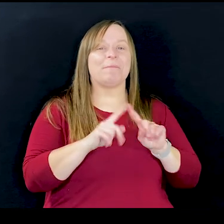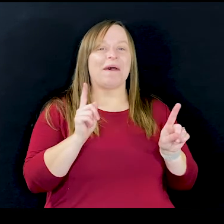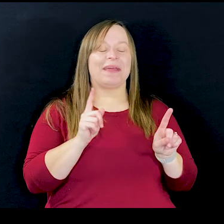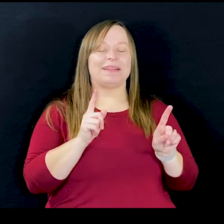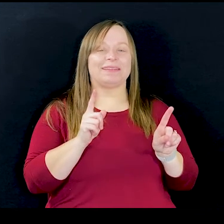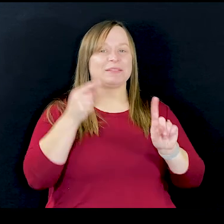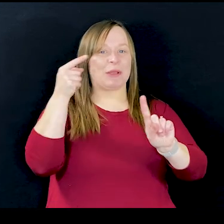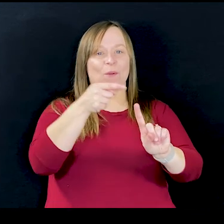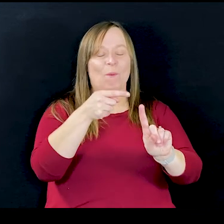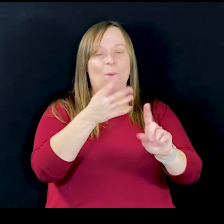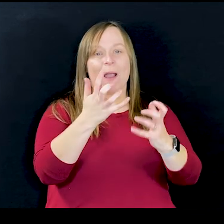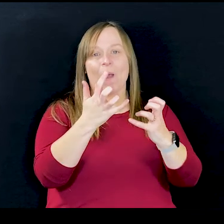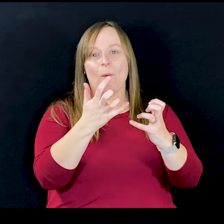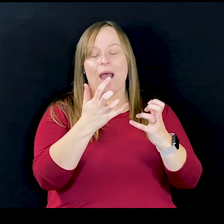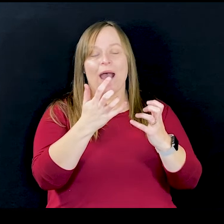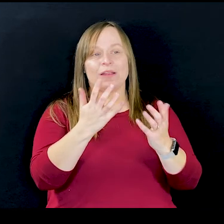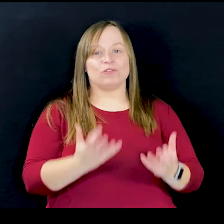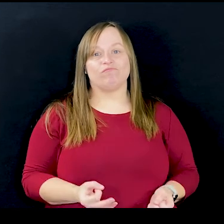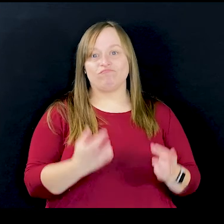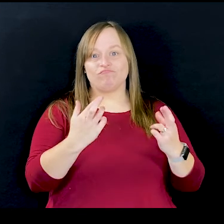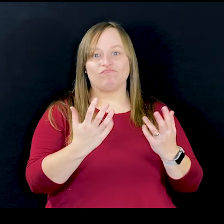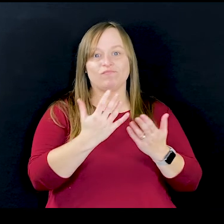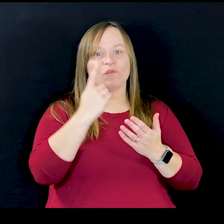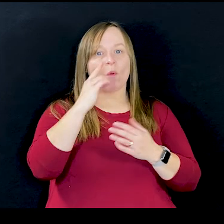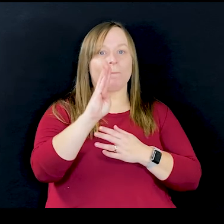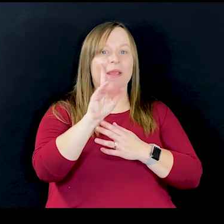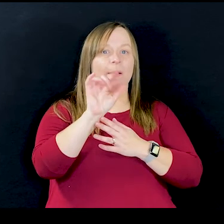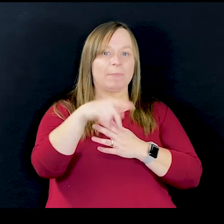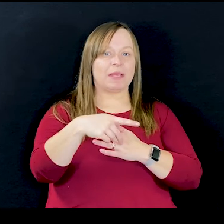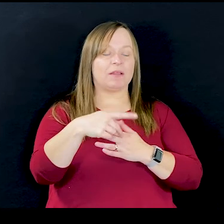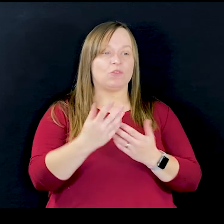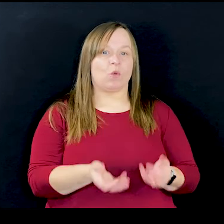But I would really like to raise money for VLP to hire an attorney.